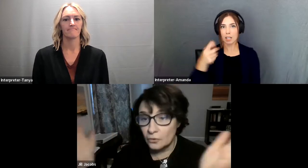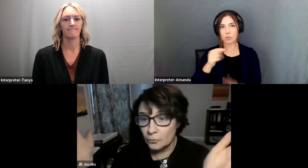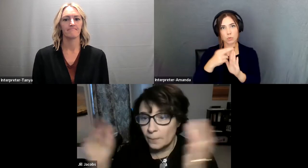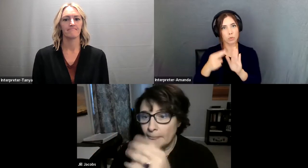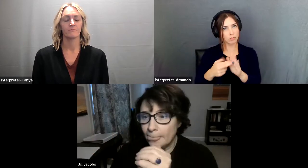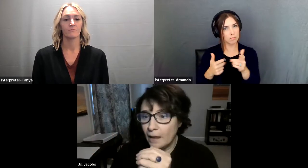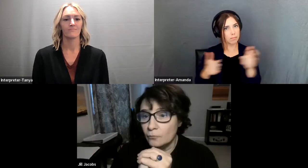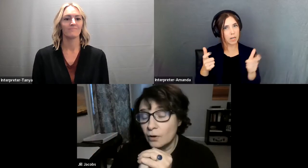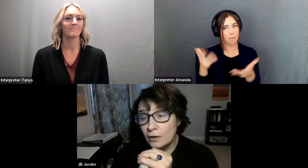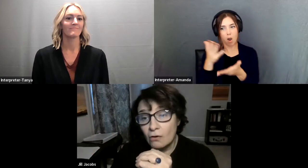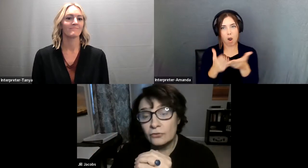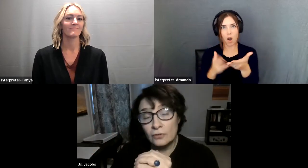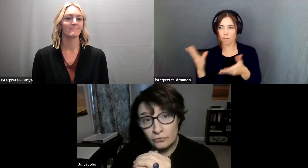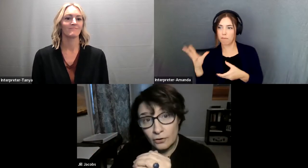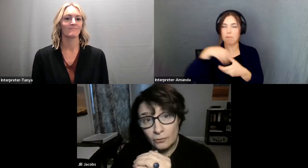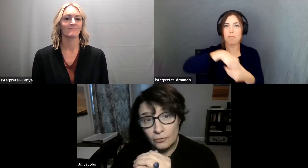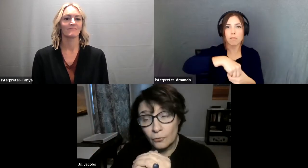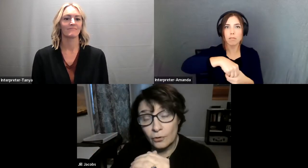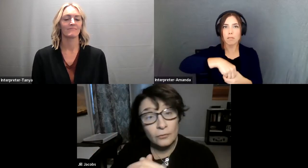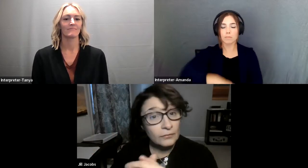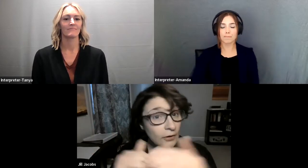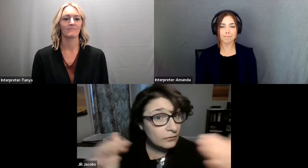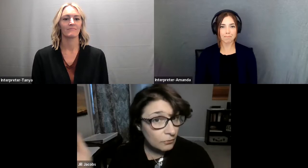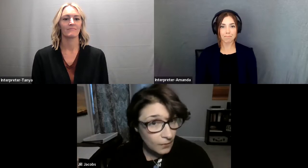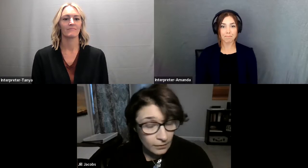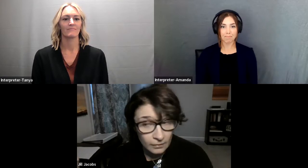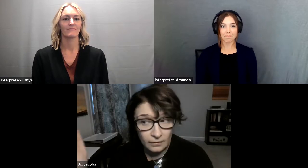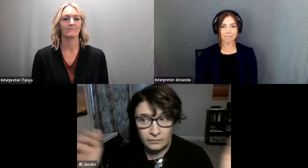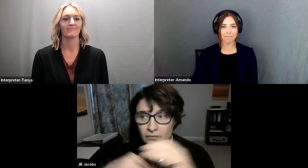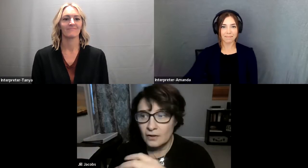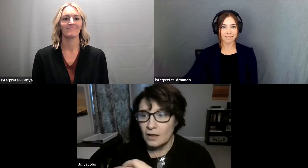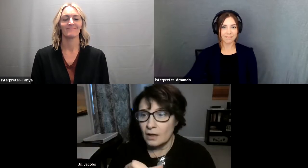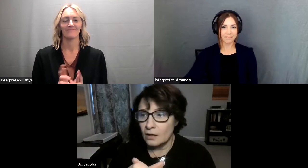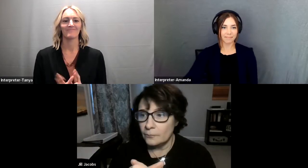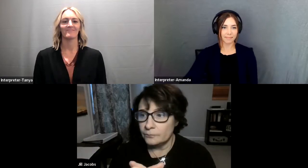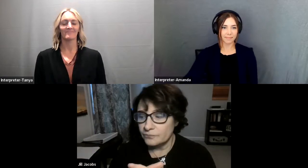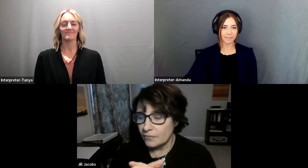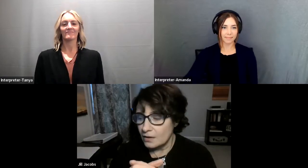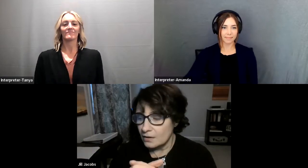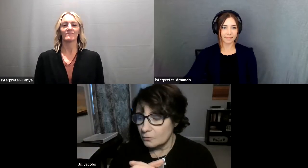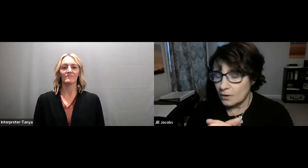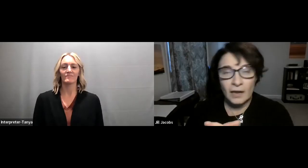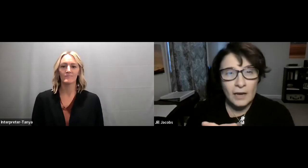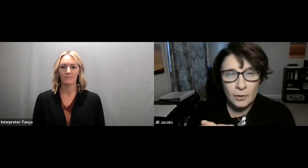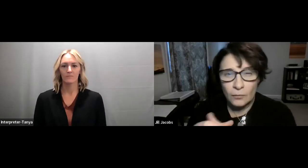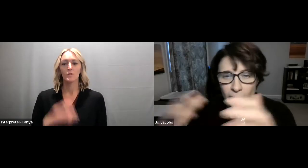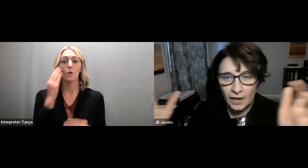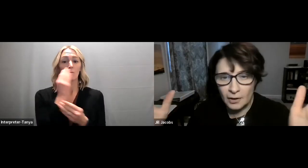So I want to also let you know that the work we've done so far on this, when we came on